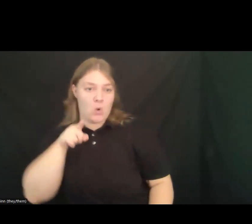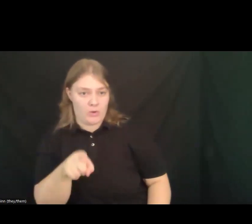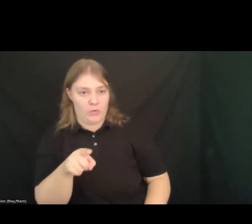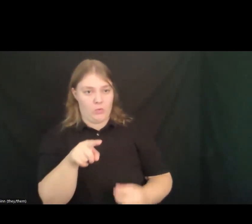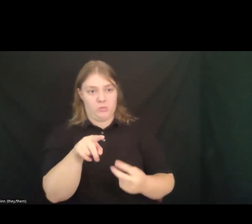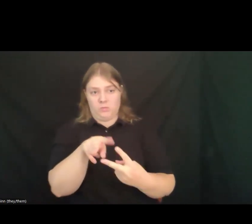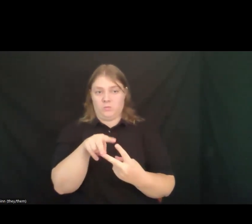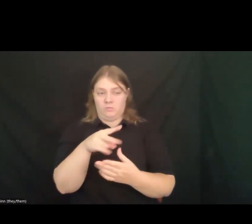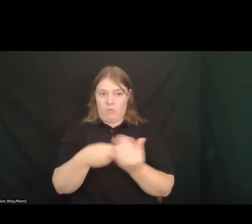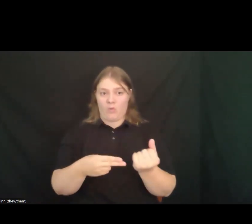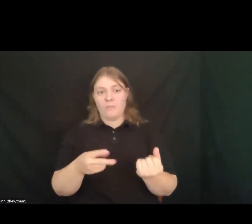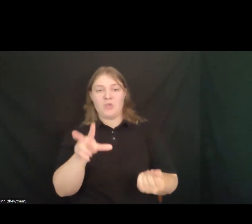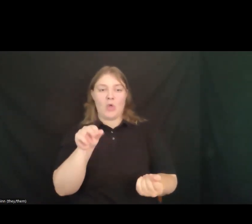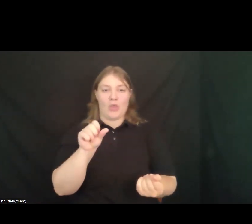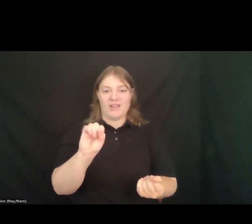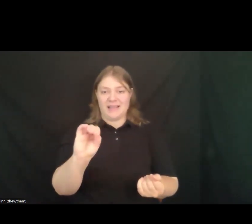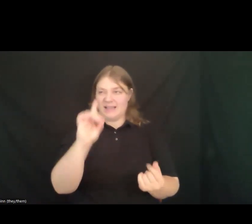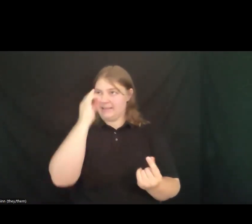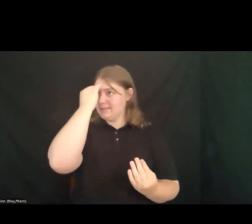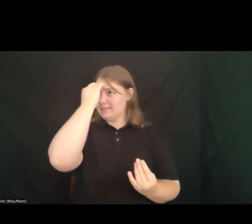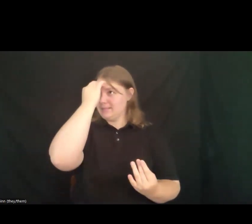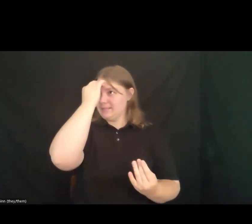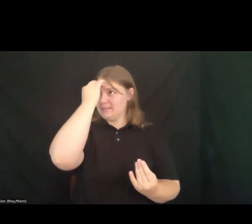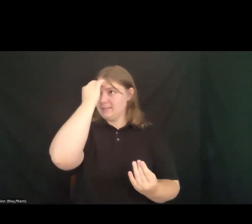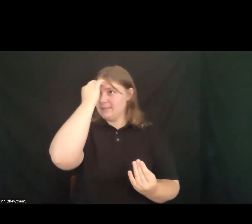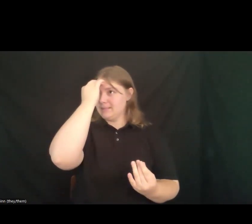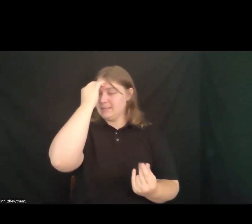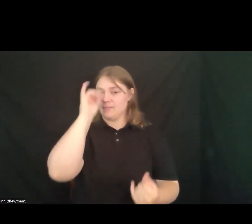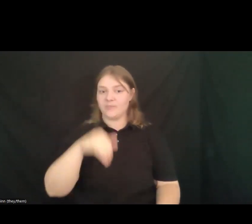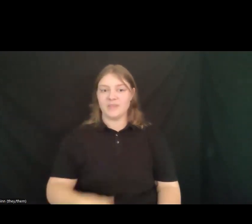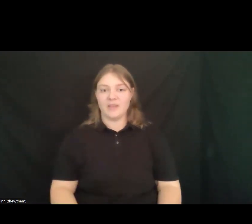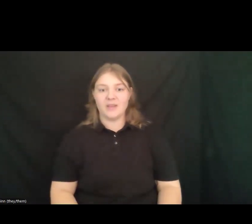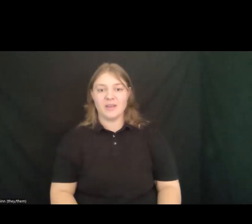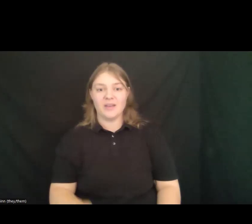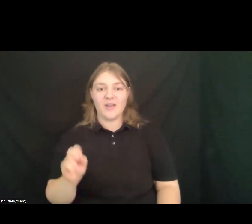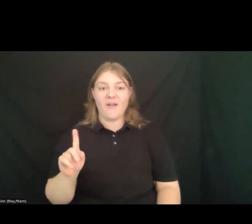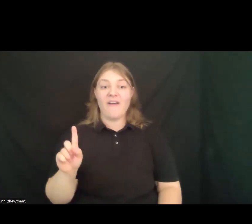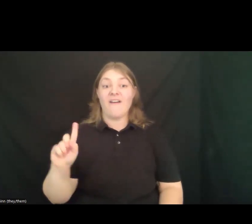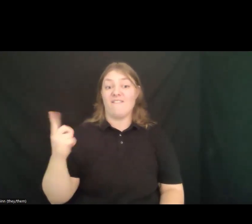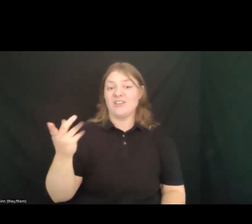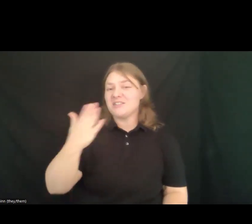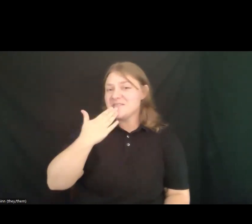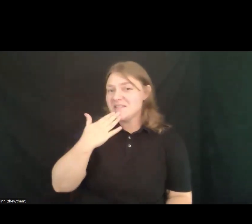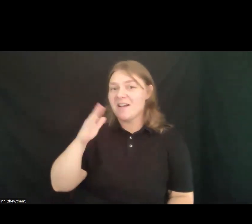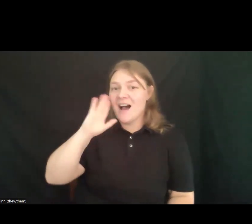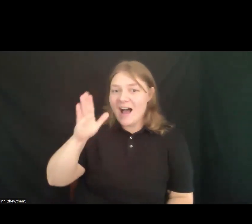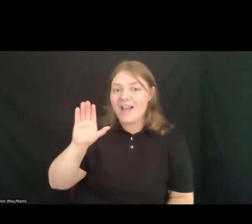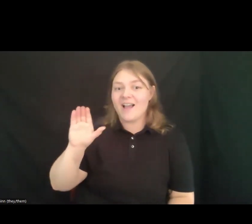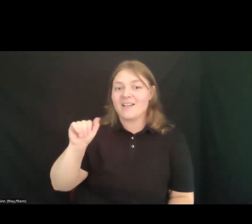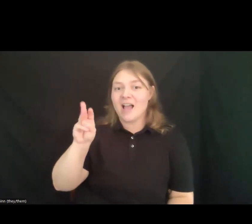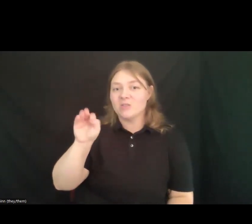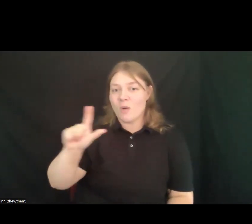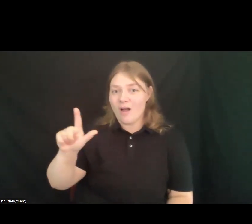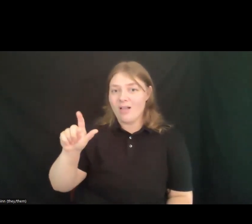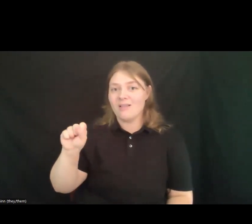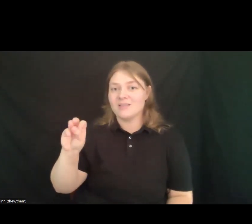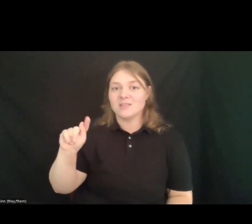30 seconds to think awesome um so thank thank you um again my name is Caswell Smith uh psychological